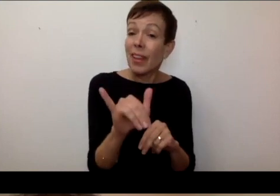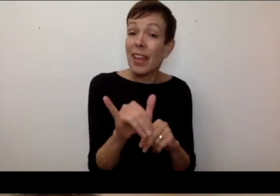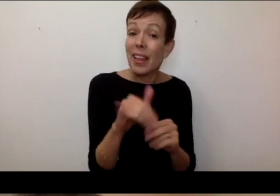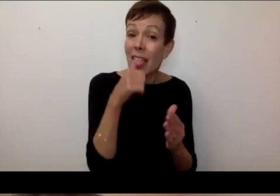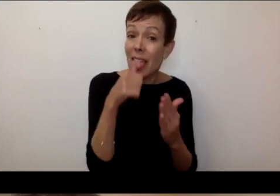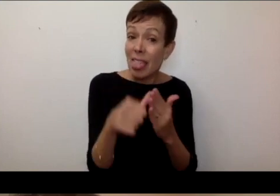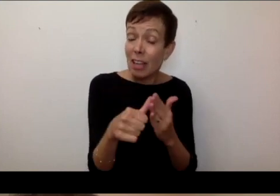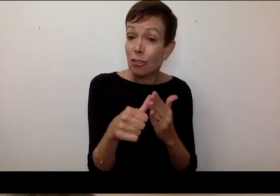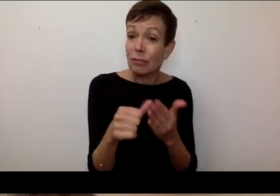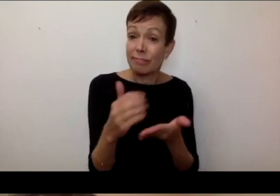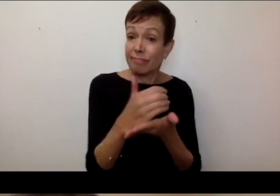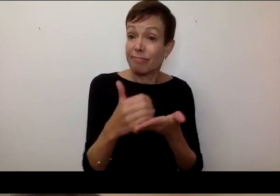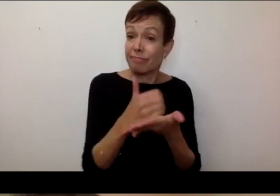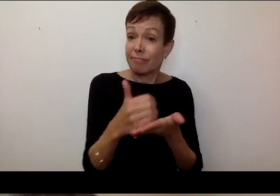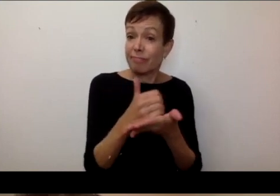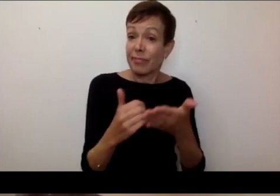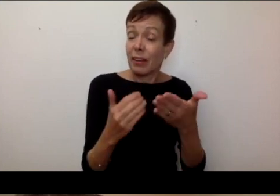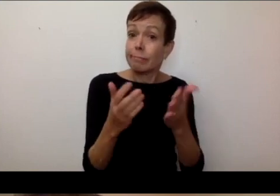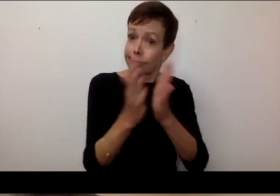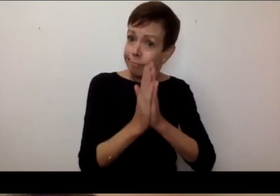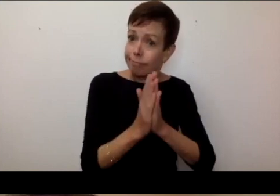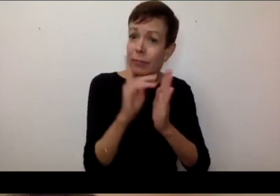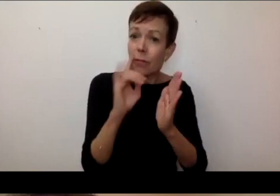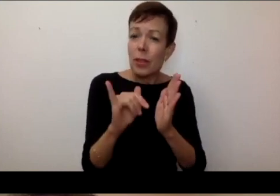is a basic income that's regardless of work status